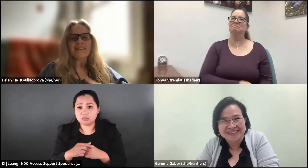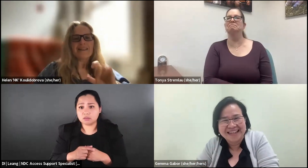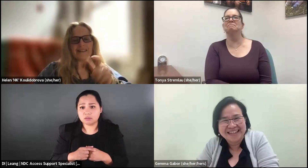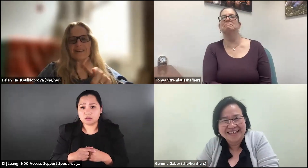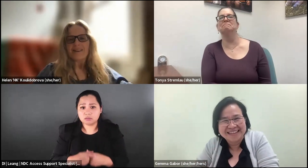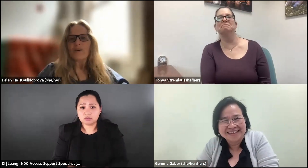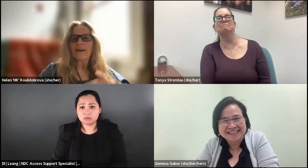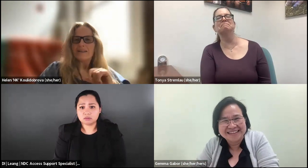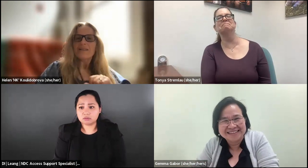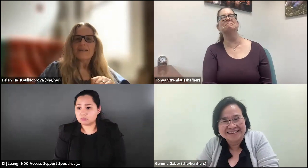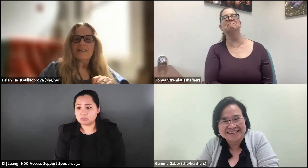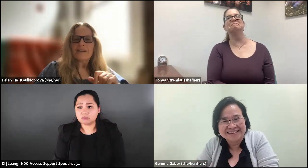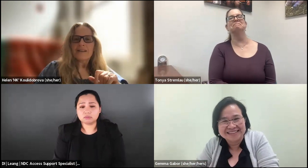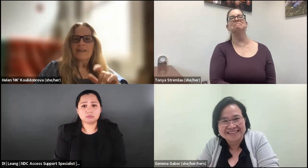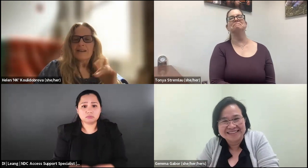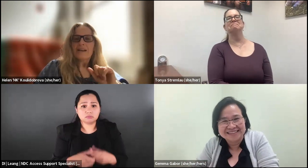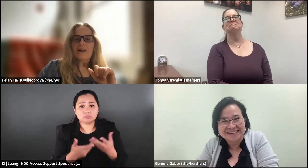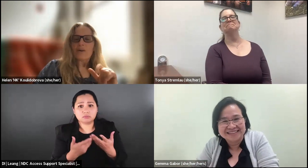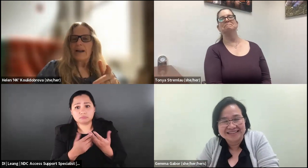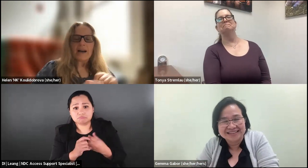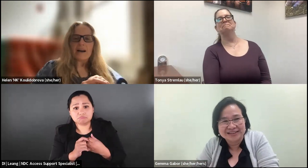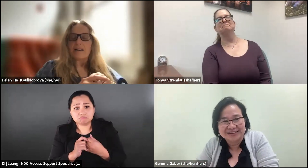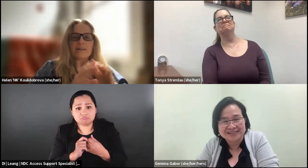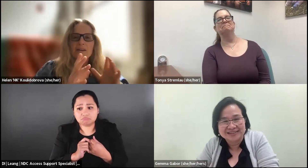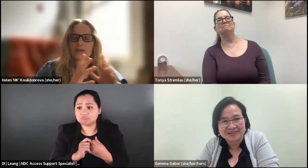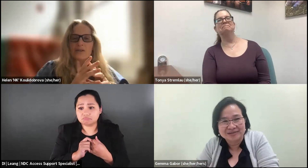And then yeah, I'll speak after you, Helen.